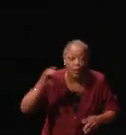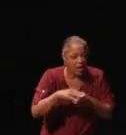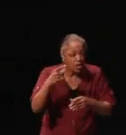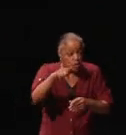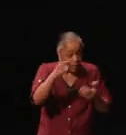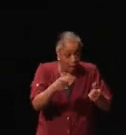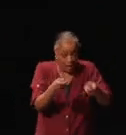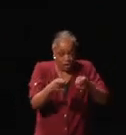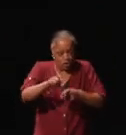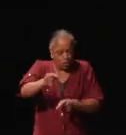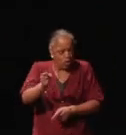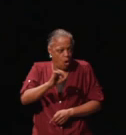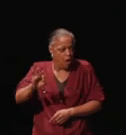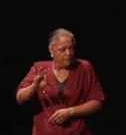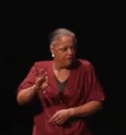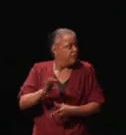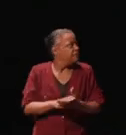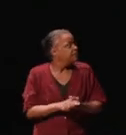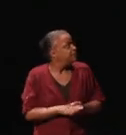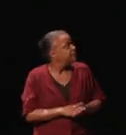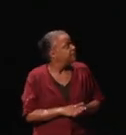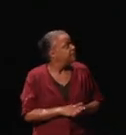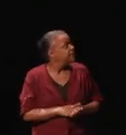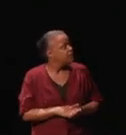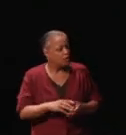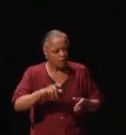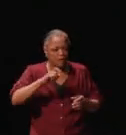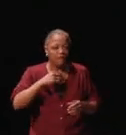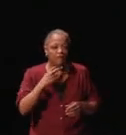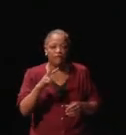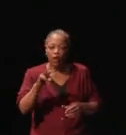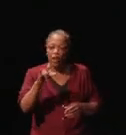Hearing, very important to have volume options, sometimes the games are,